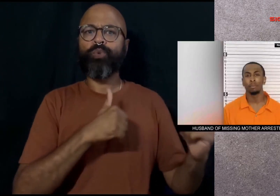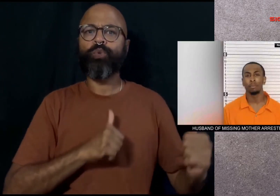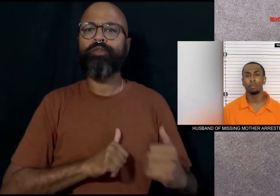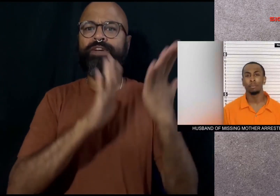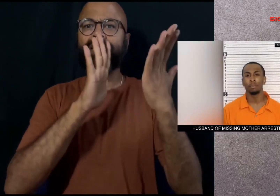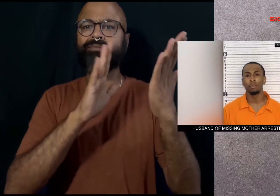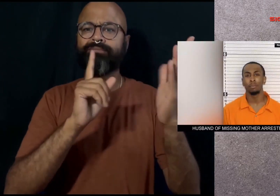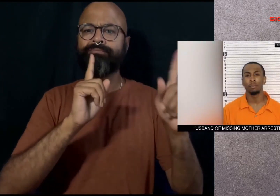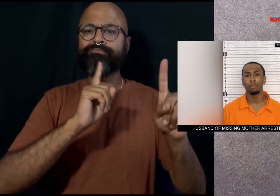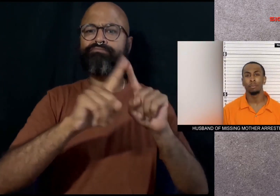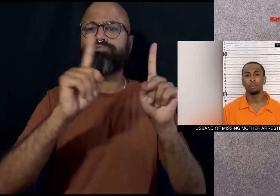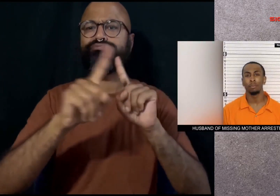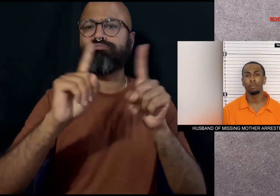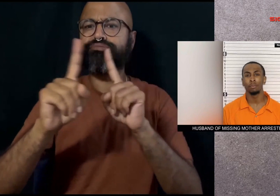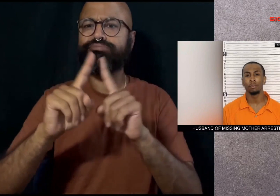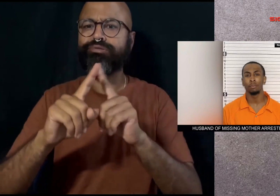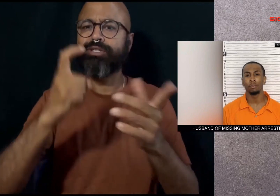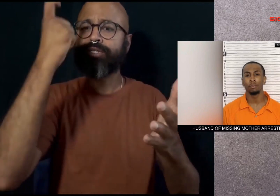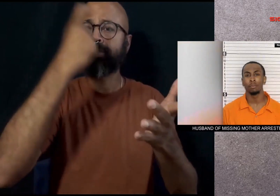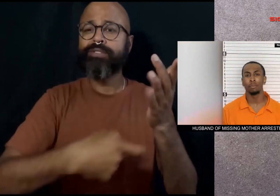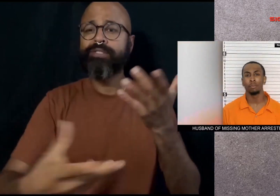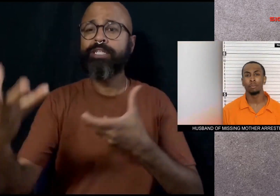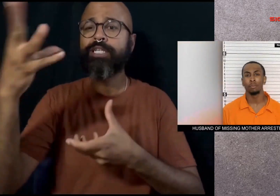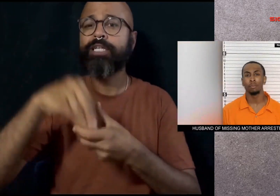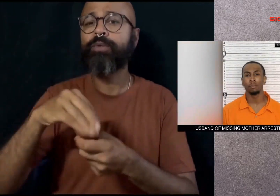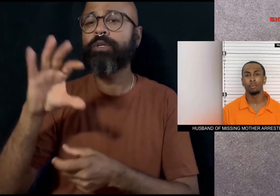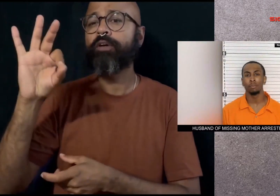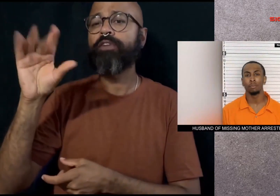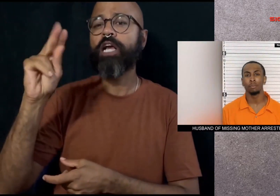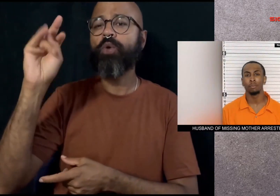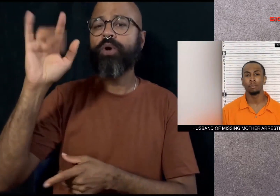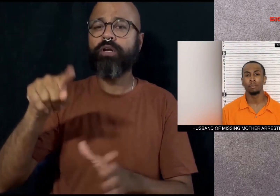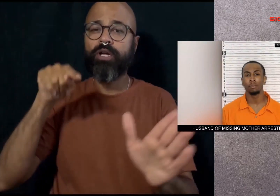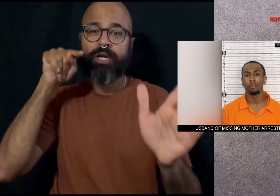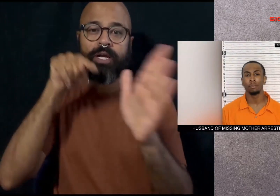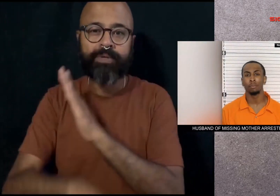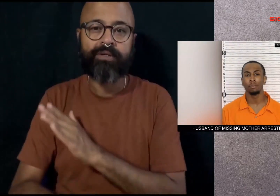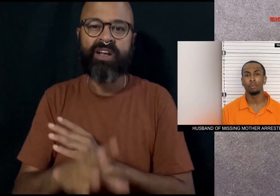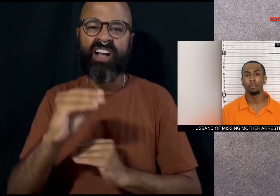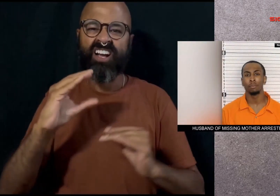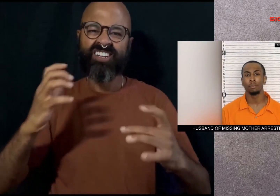Anderson is facing numerous charges, including felony murder and aggravated assault.